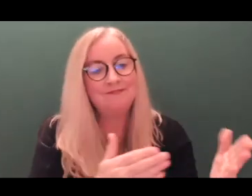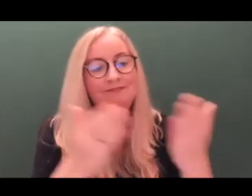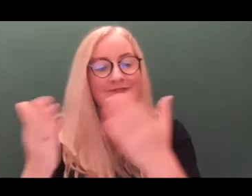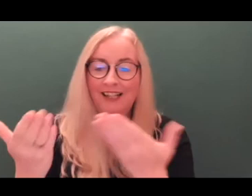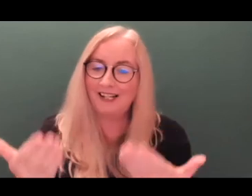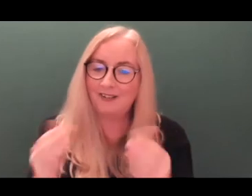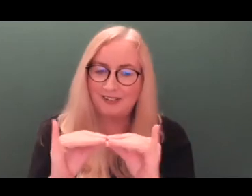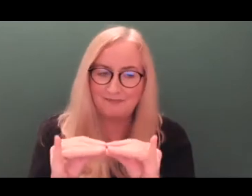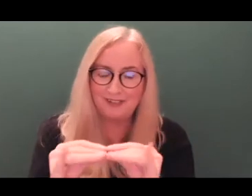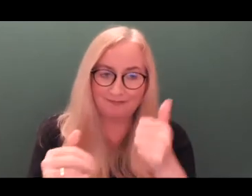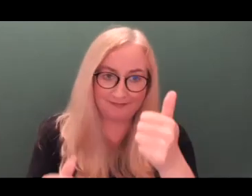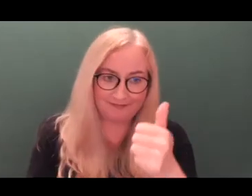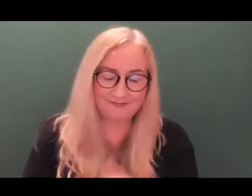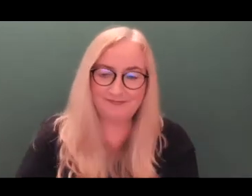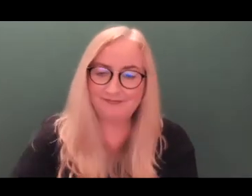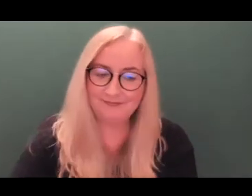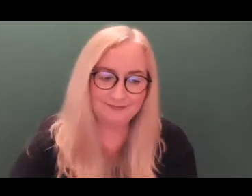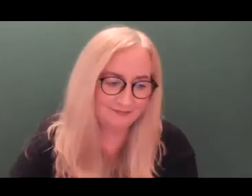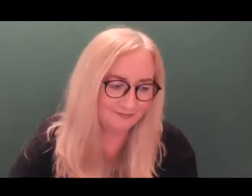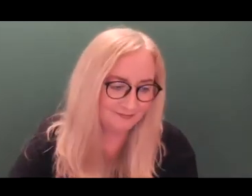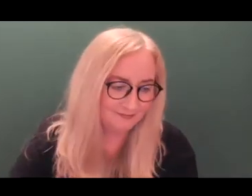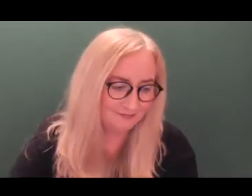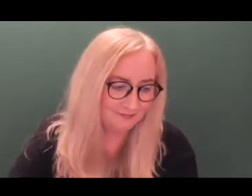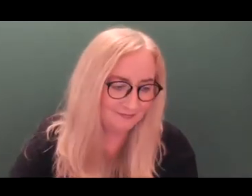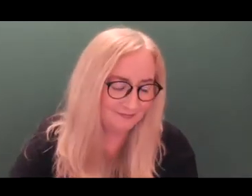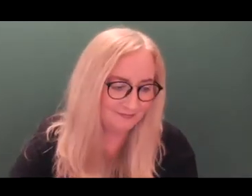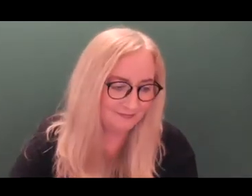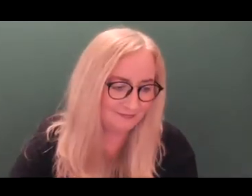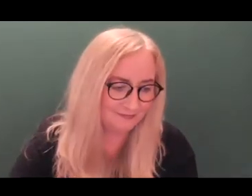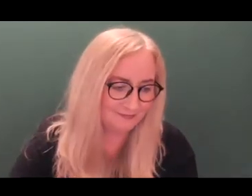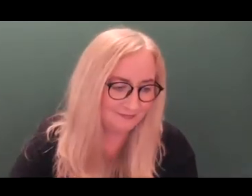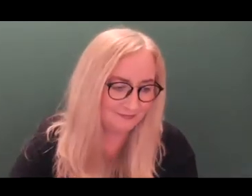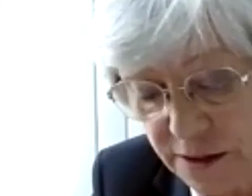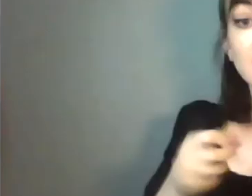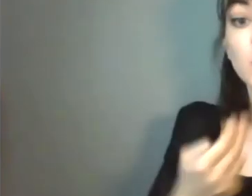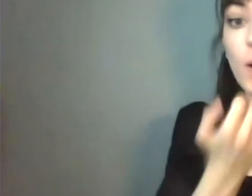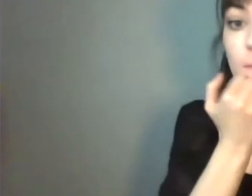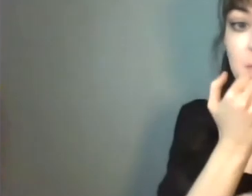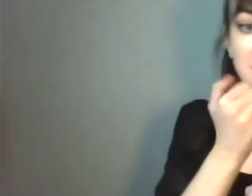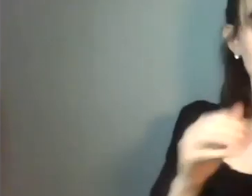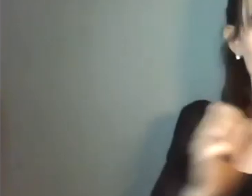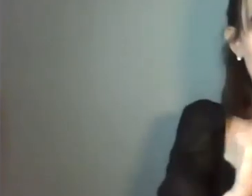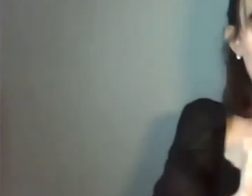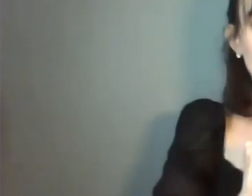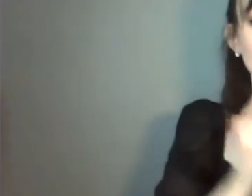question first, could you update us all on the codes of practice and the public consultation with